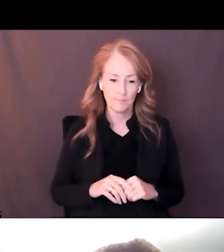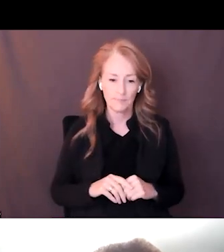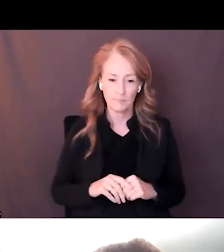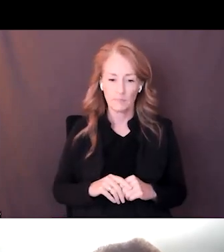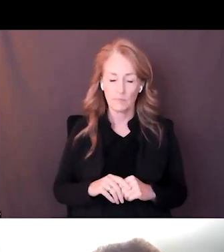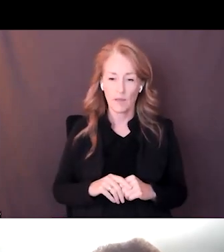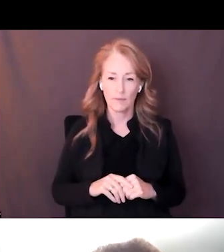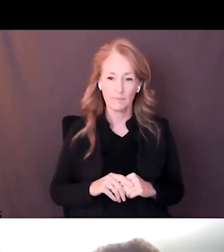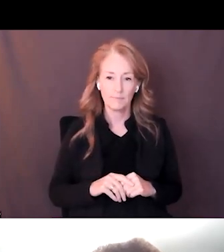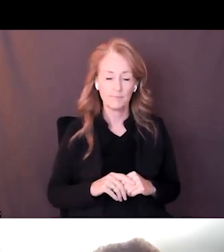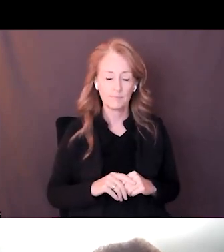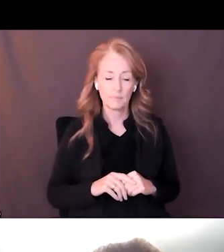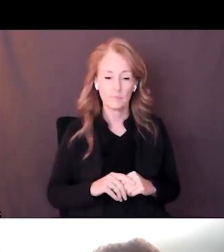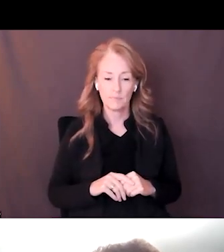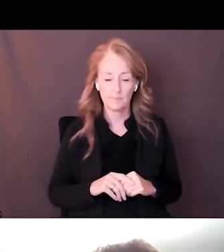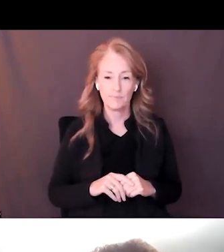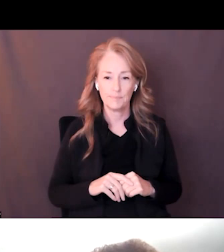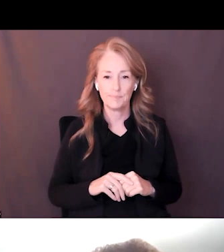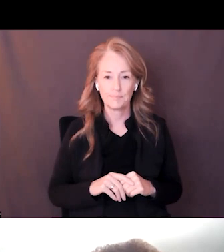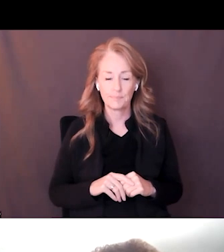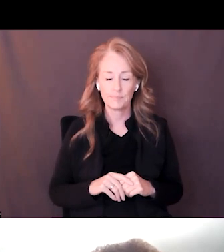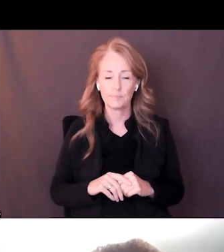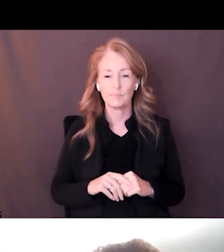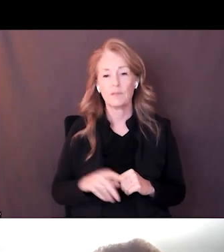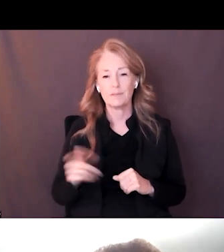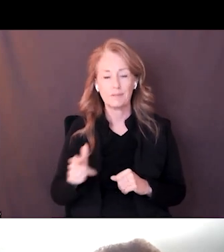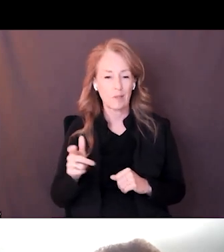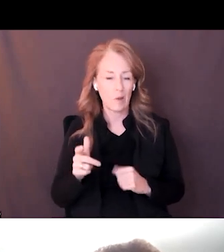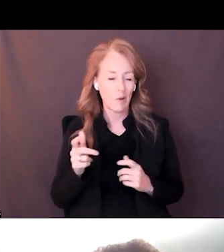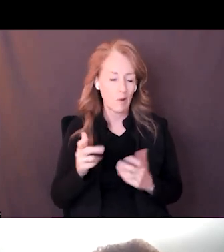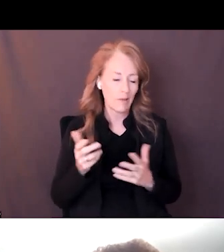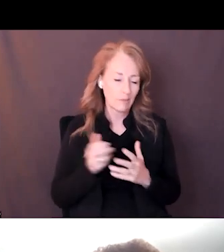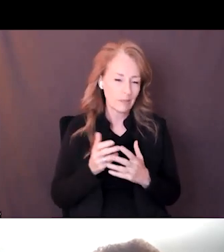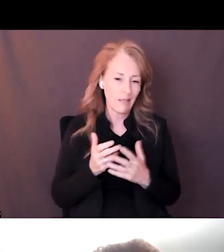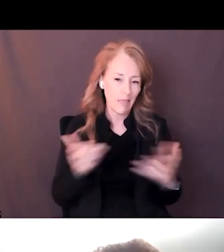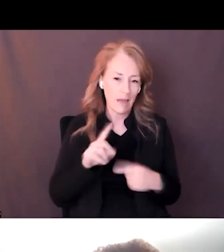SO THAT GOT A LOT OF THE NEWS, OBVIOUSLY, ALONG WITH OTHER THINGS.